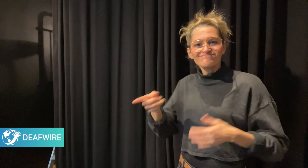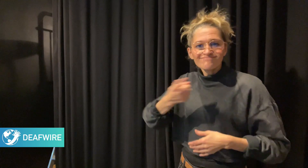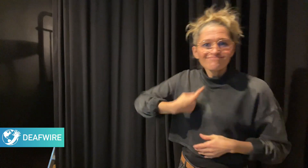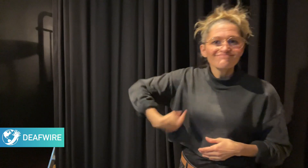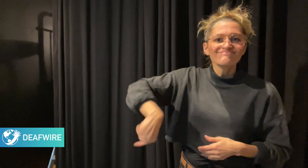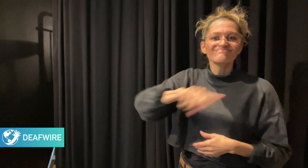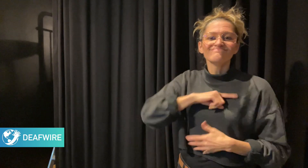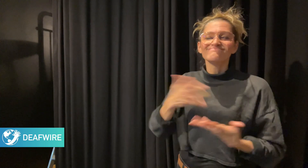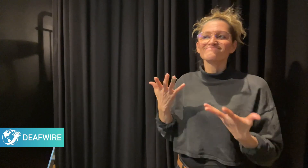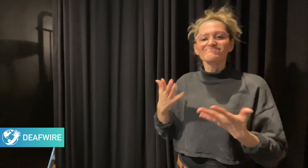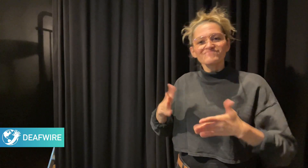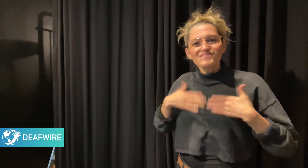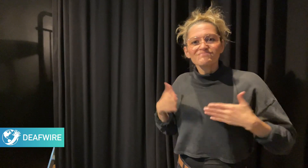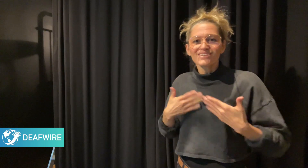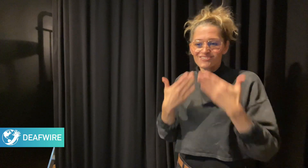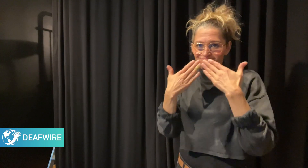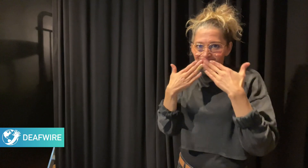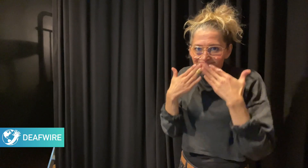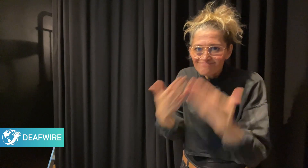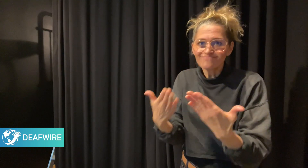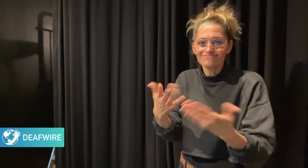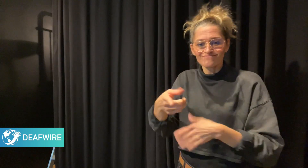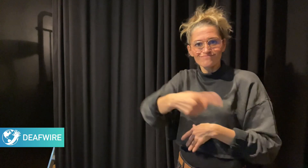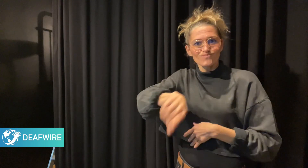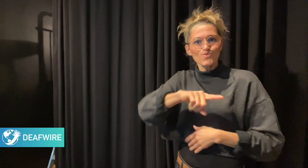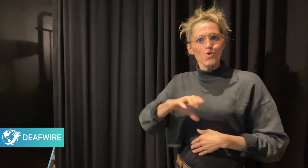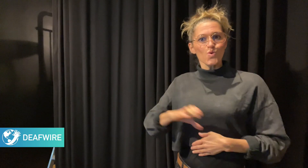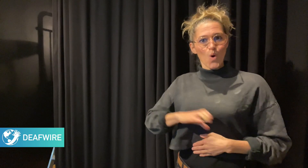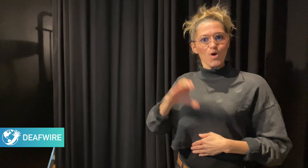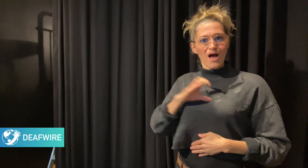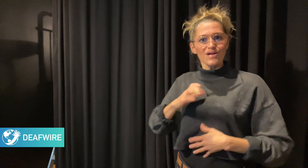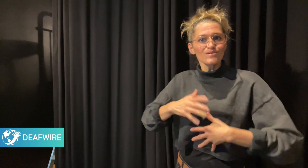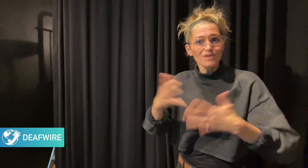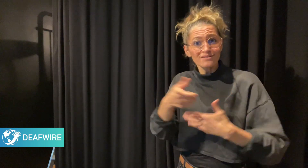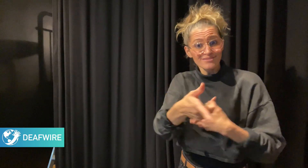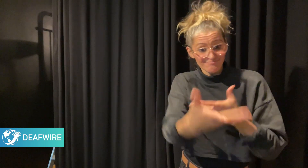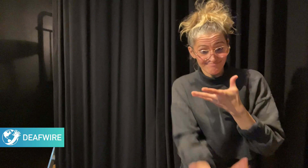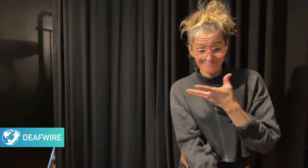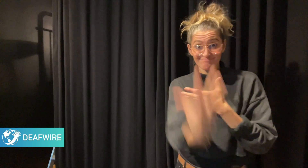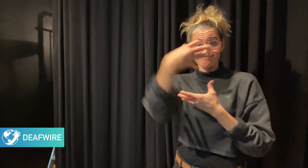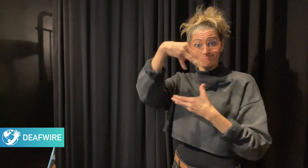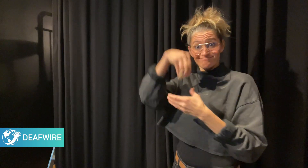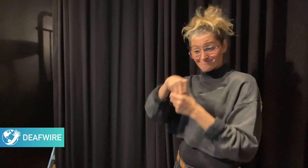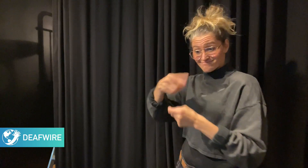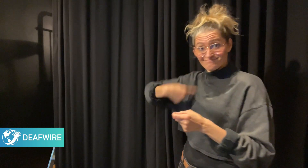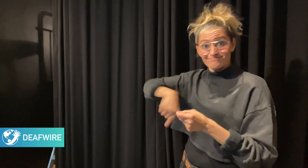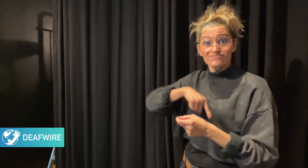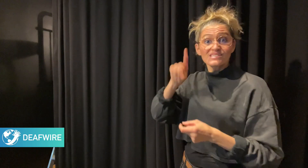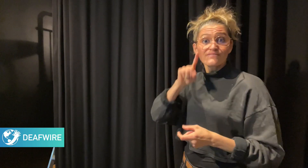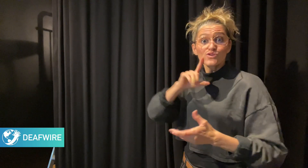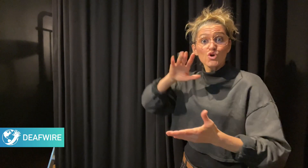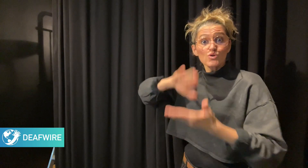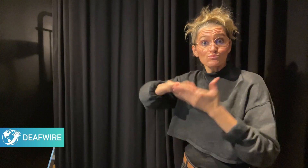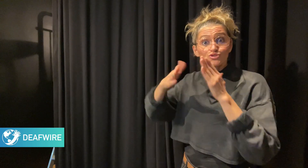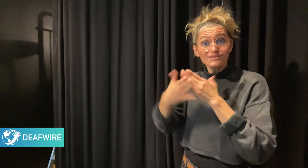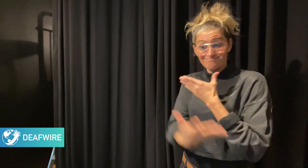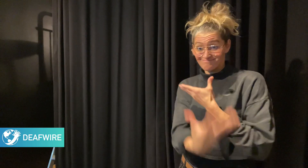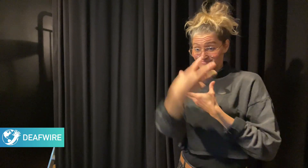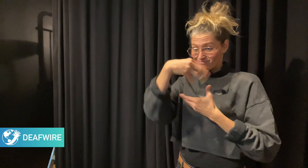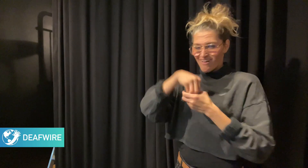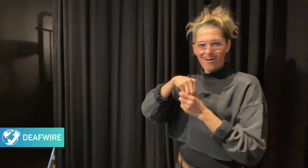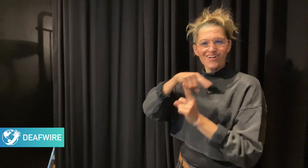grateful for CODAs as they make our Deaf community bigger,